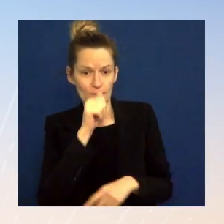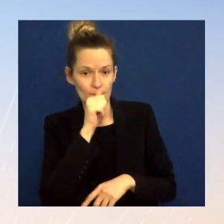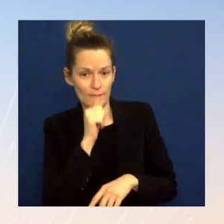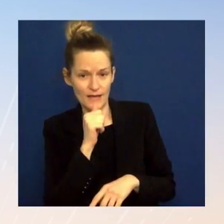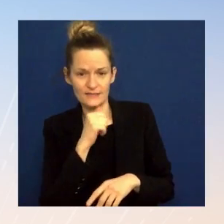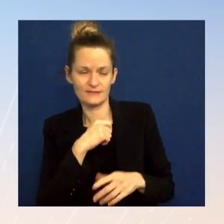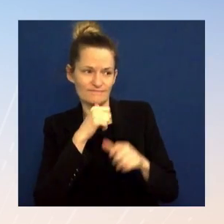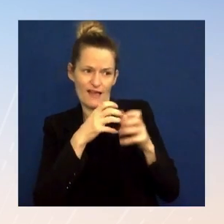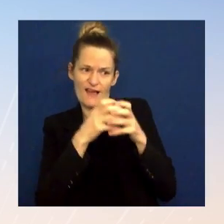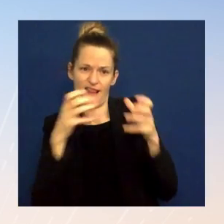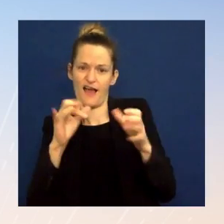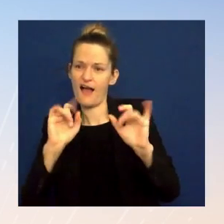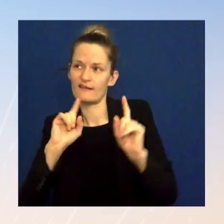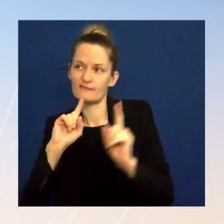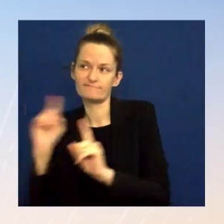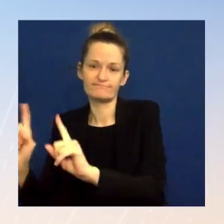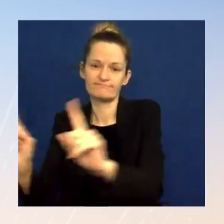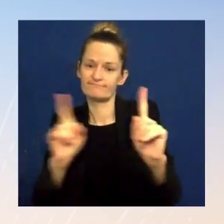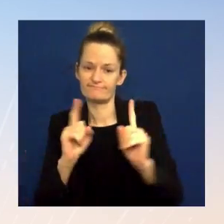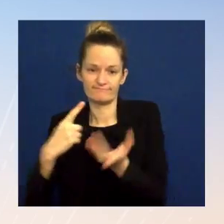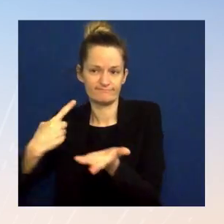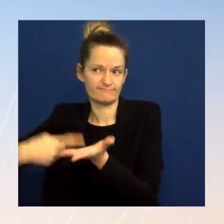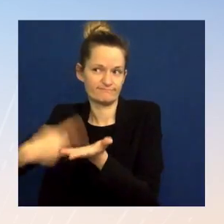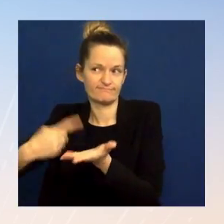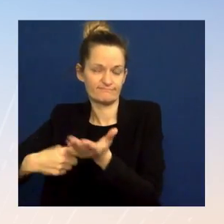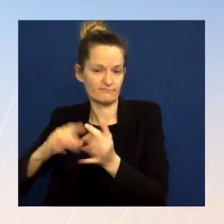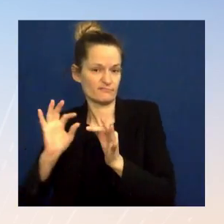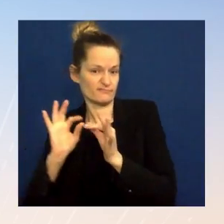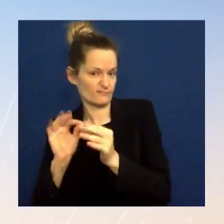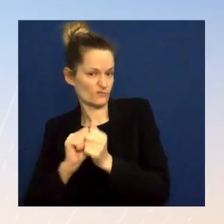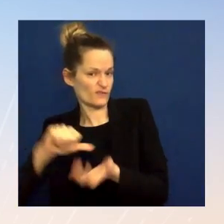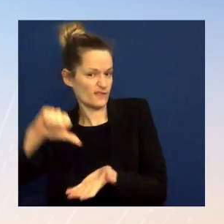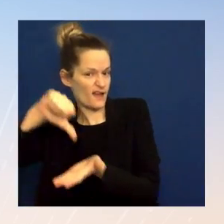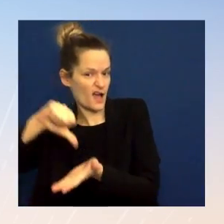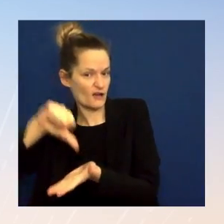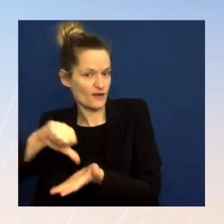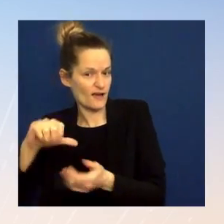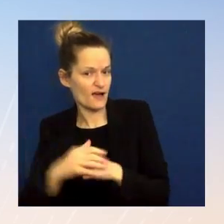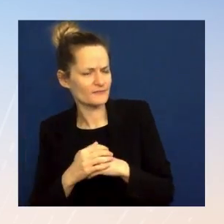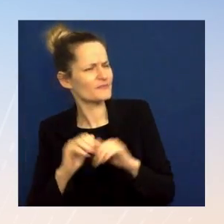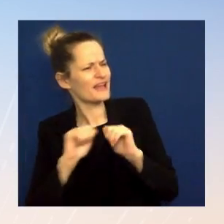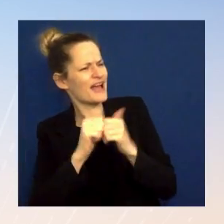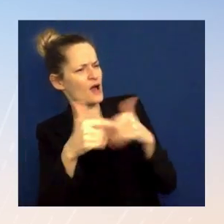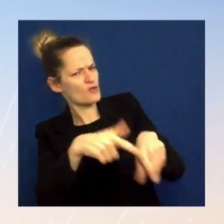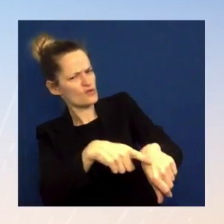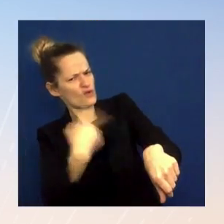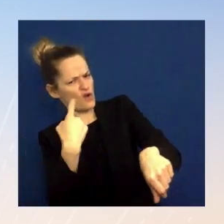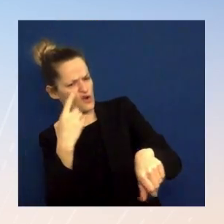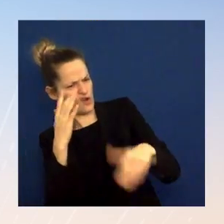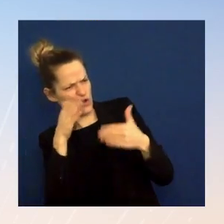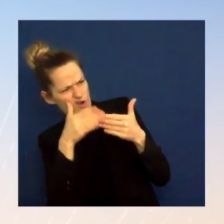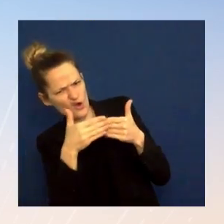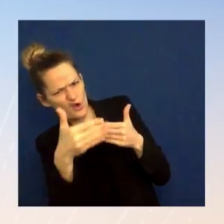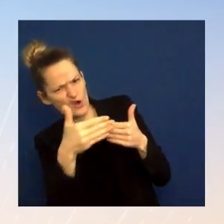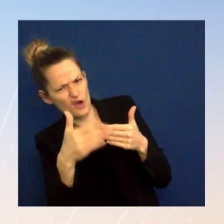How long is this window going to be open, in terms of diplomacy? And what's the second strategy if that doesn't work?